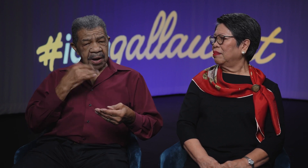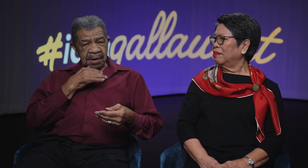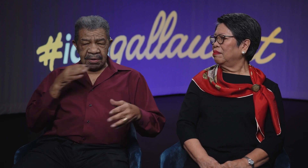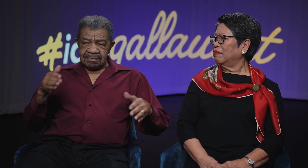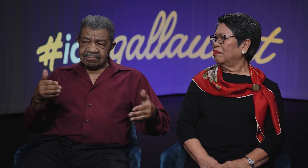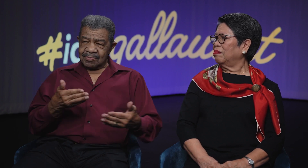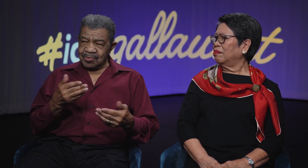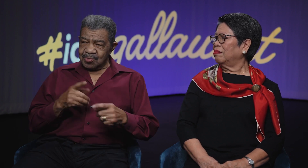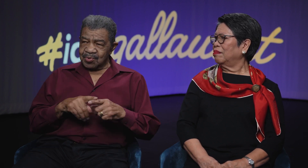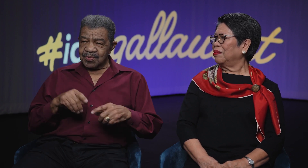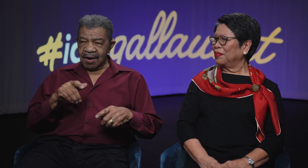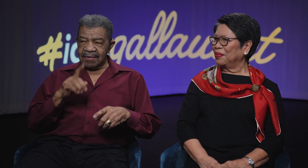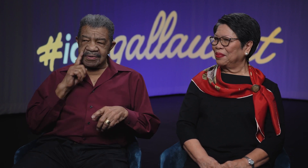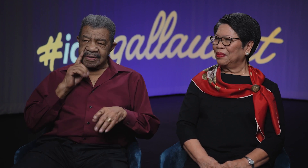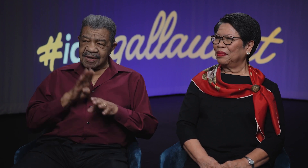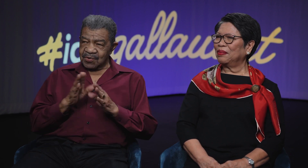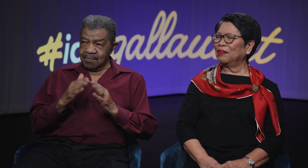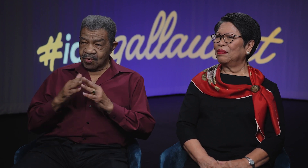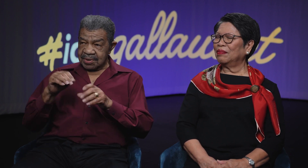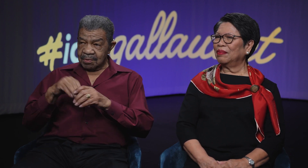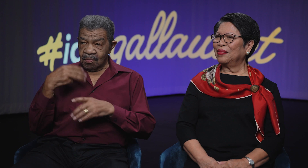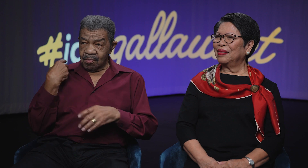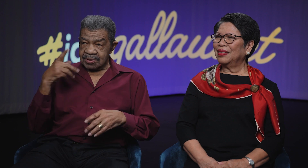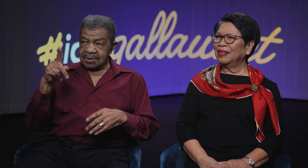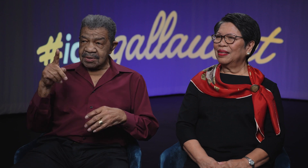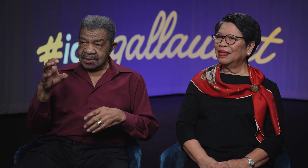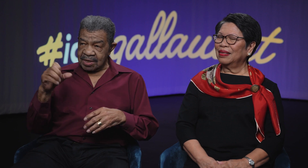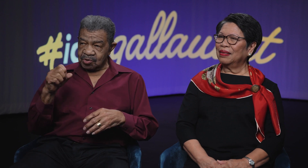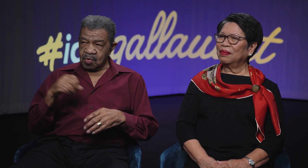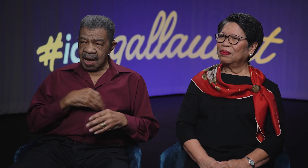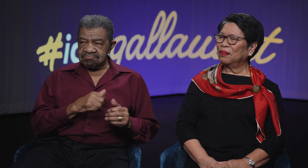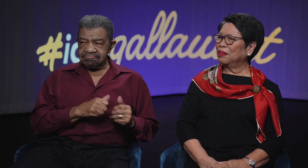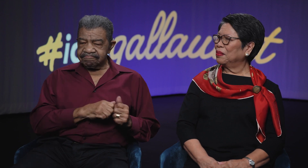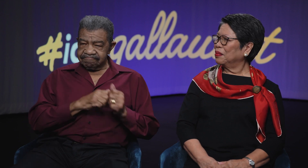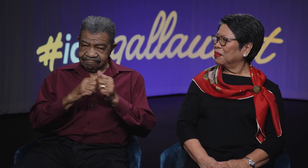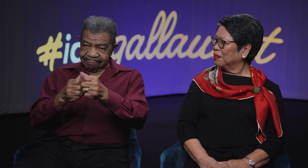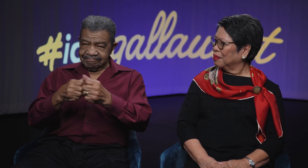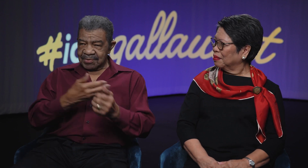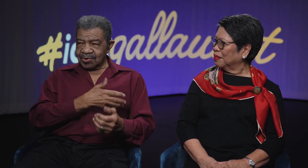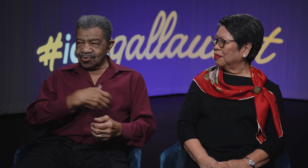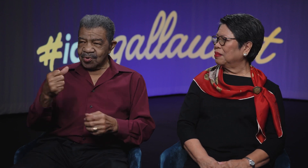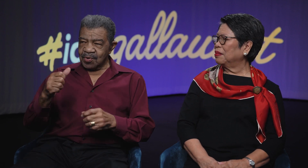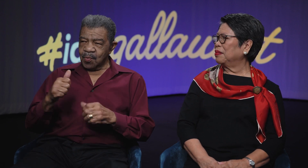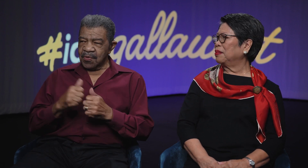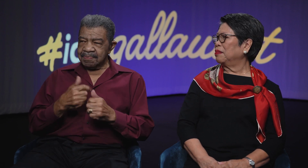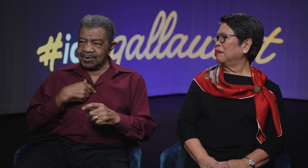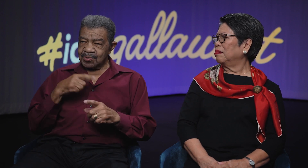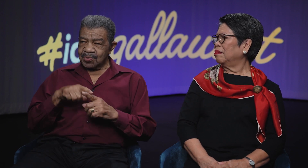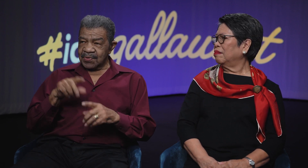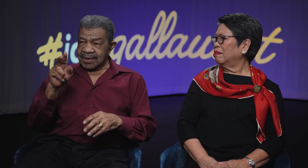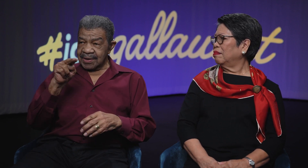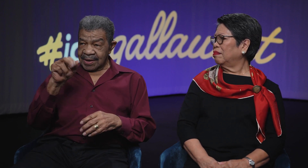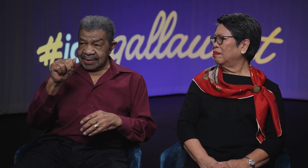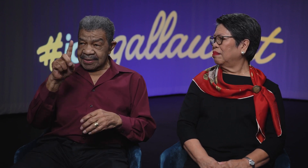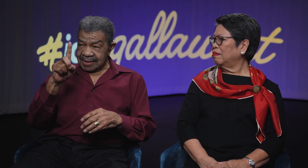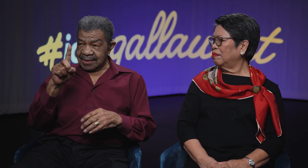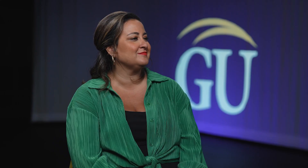Why not introduce her to the Deaf community in Washington DC? So I took her with me to NAD.